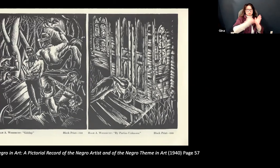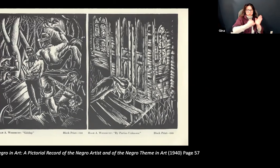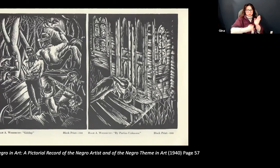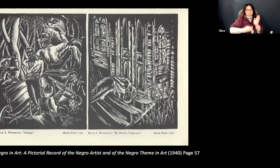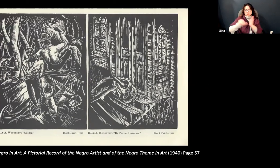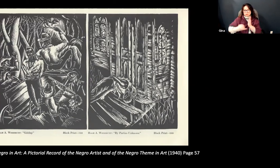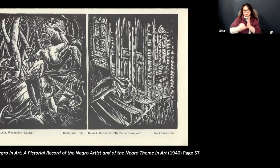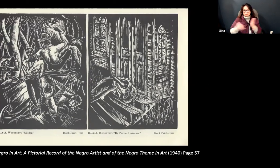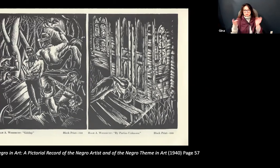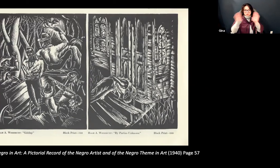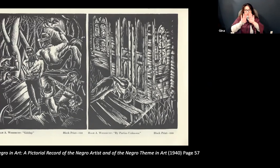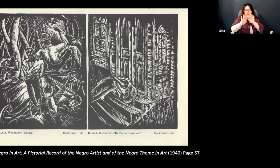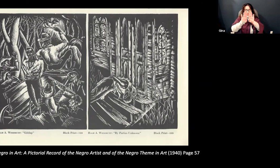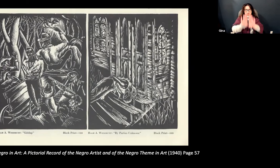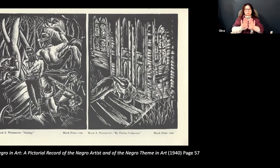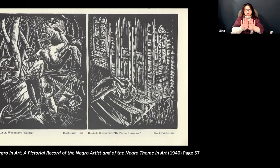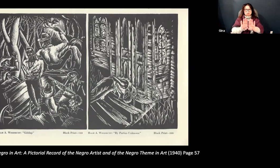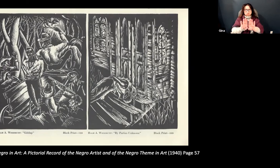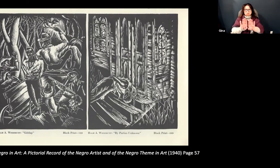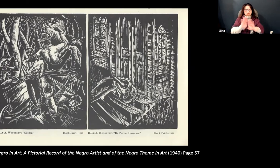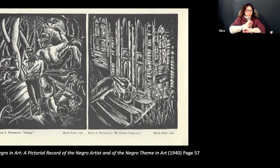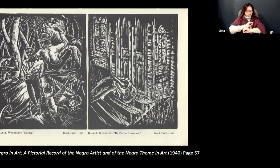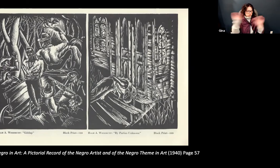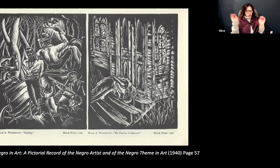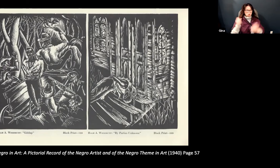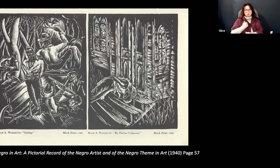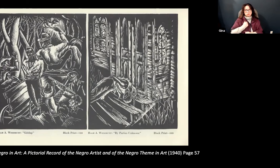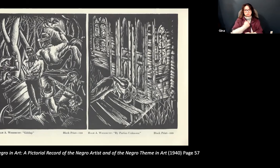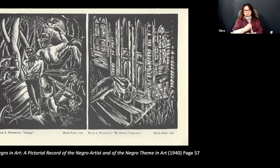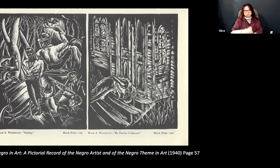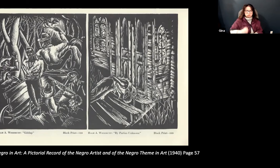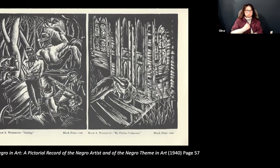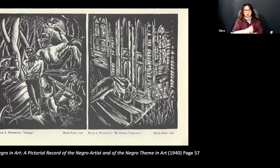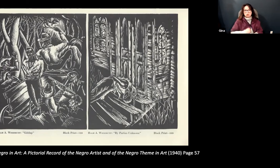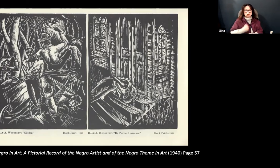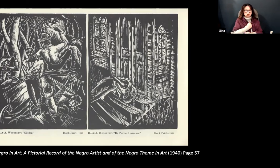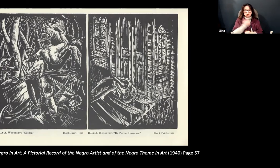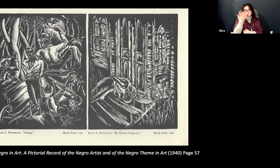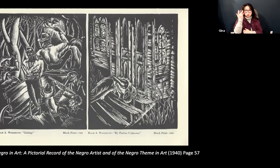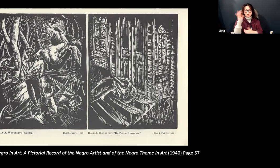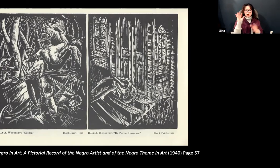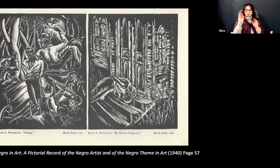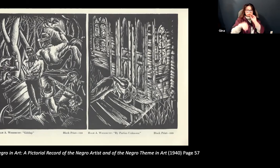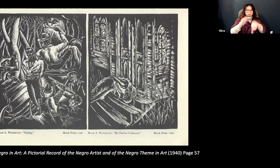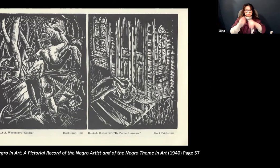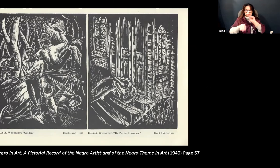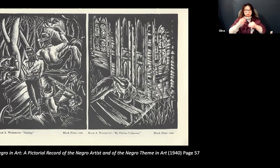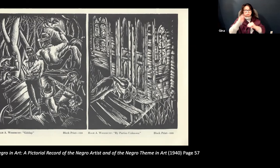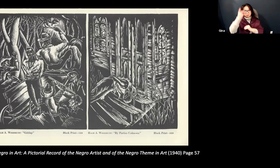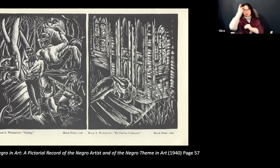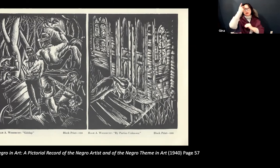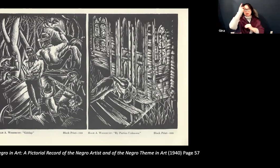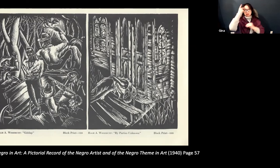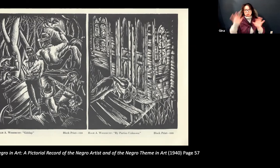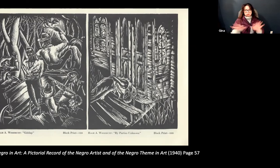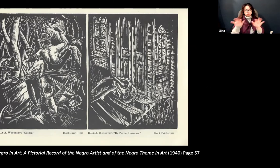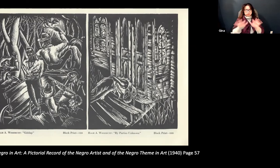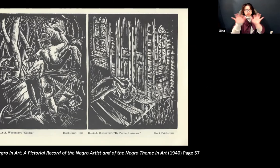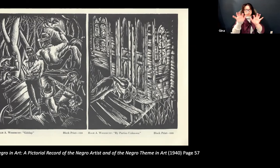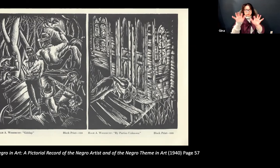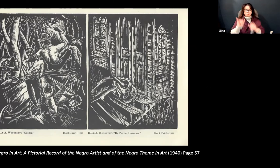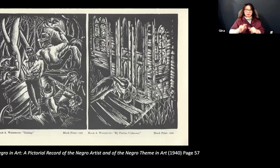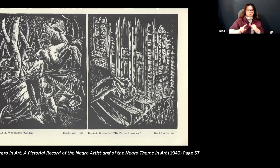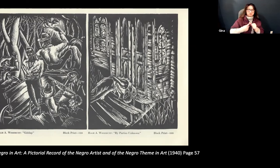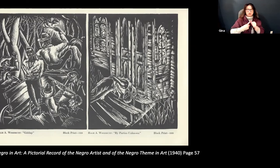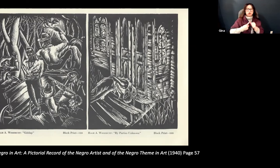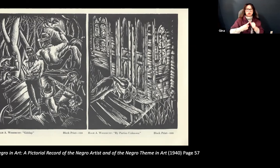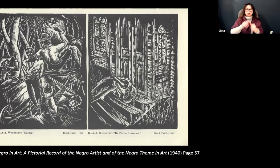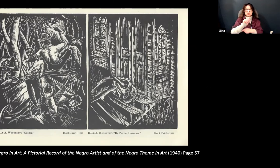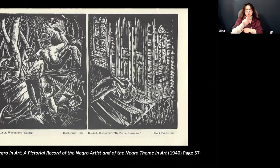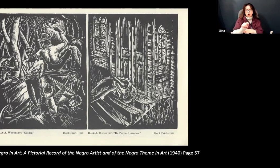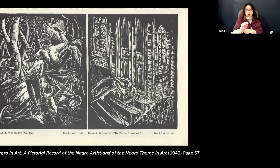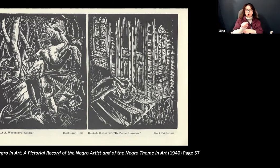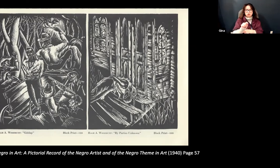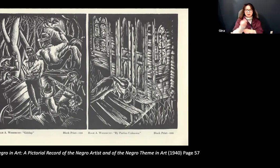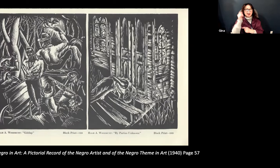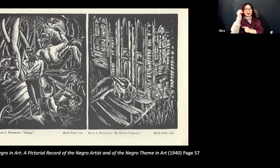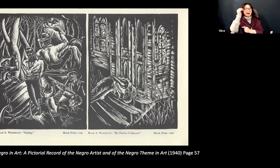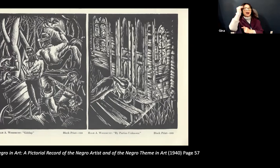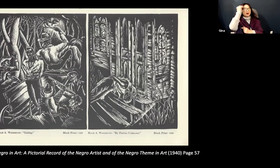represented in the exhibition. It was a coincidence that that National Geographic history of lynching